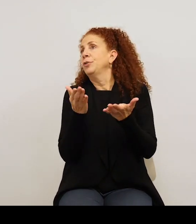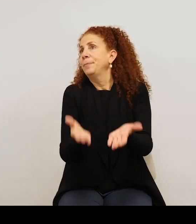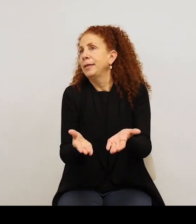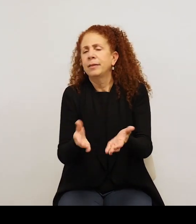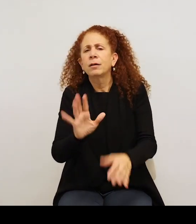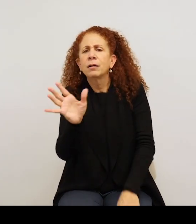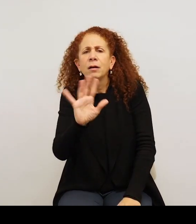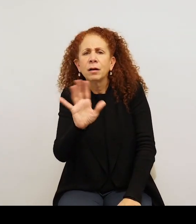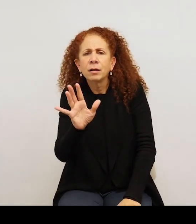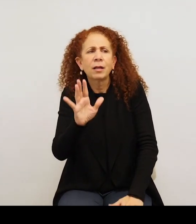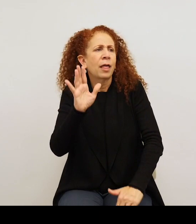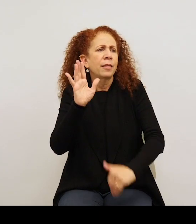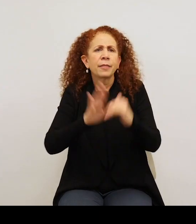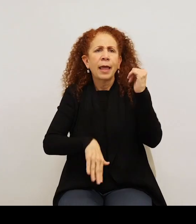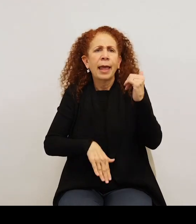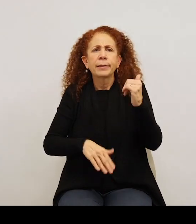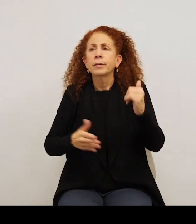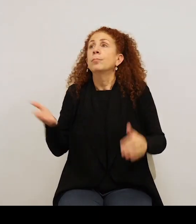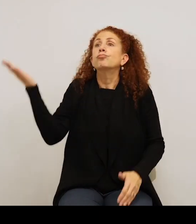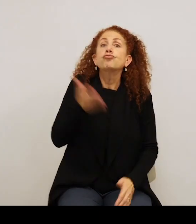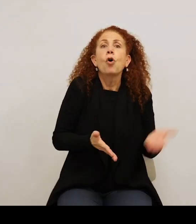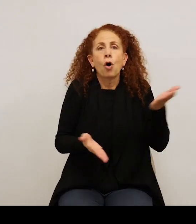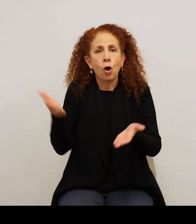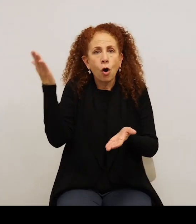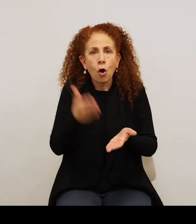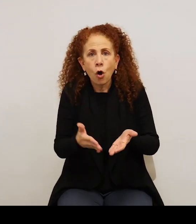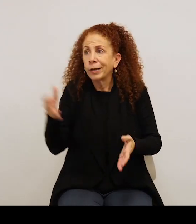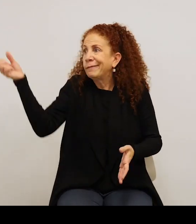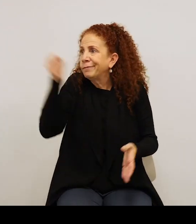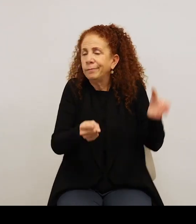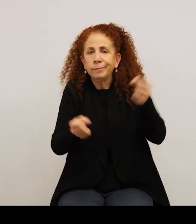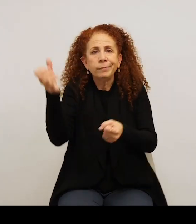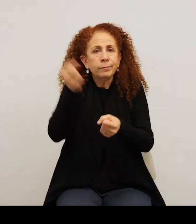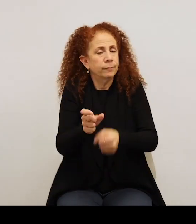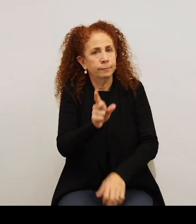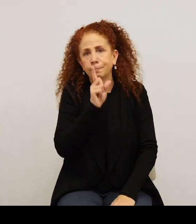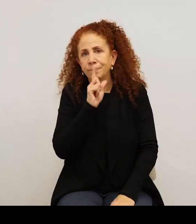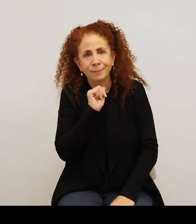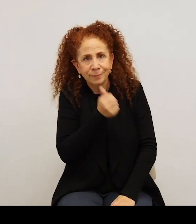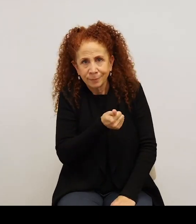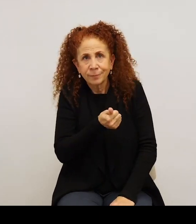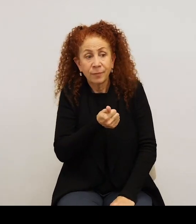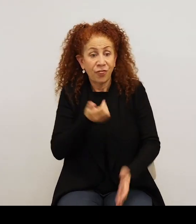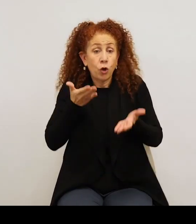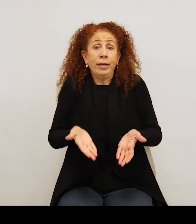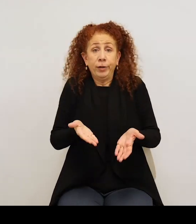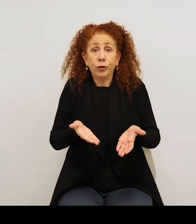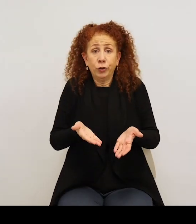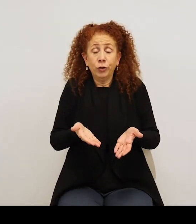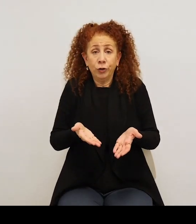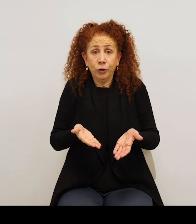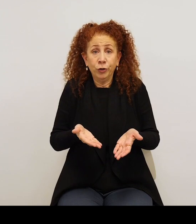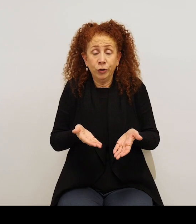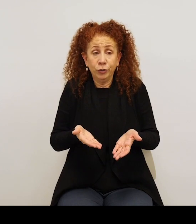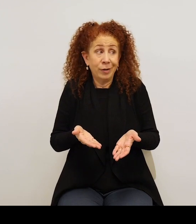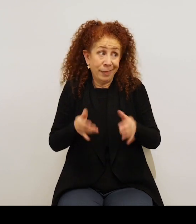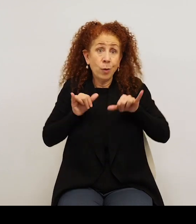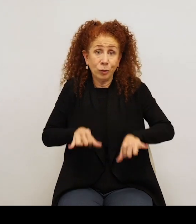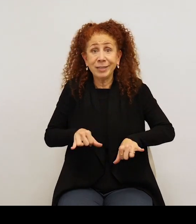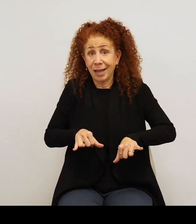Nobody brought them here, invited them. But they're here, and they will stay.